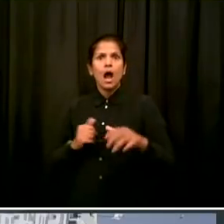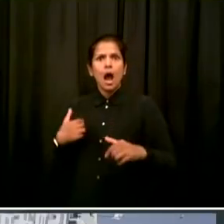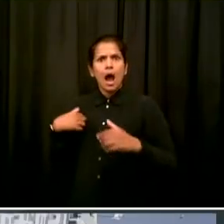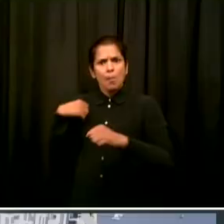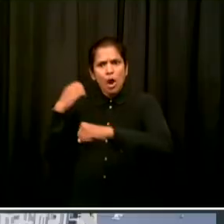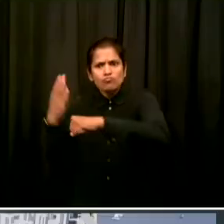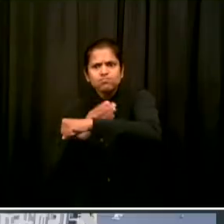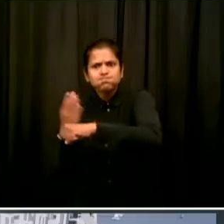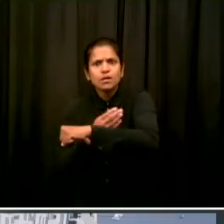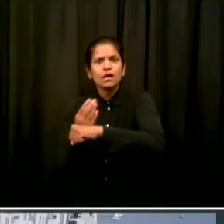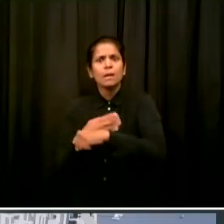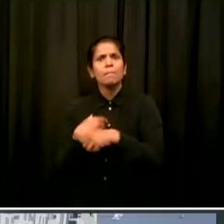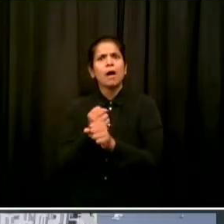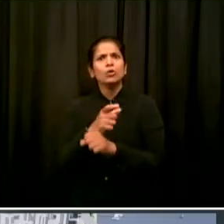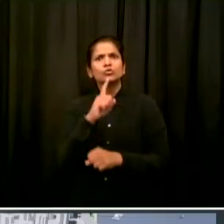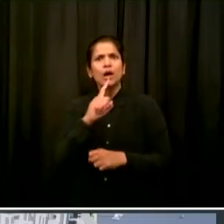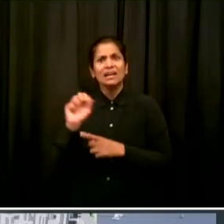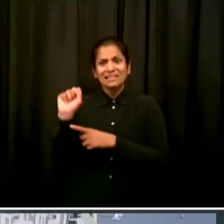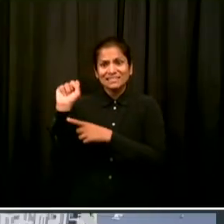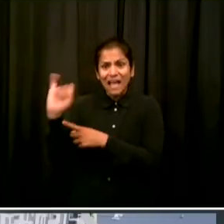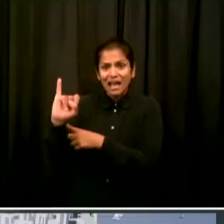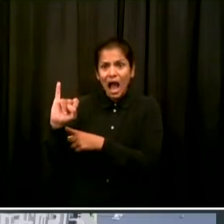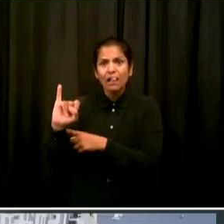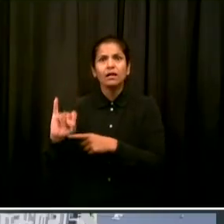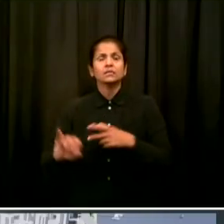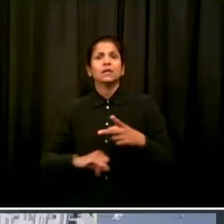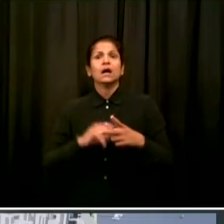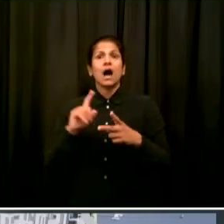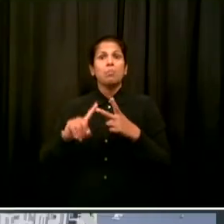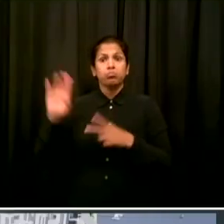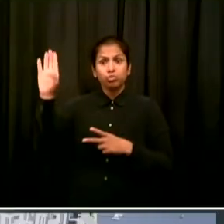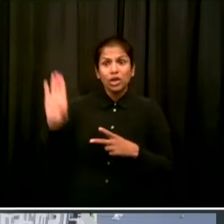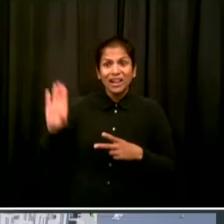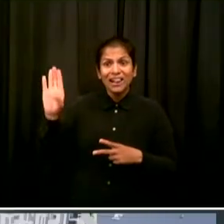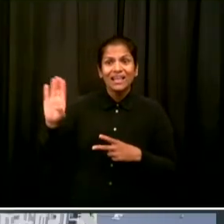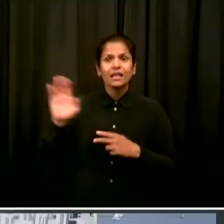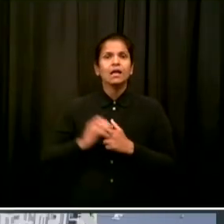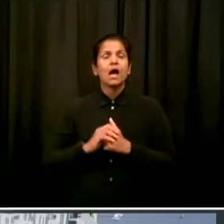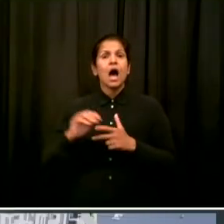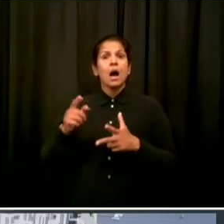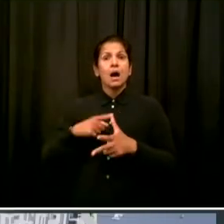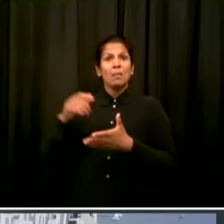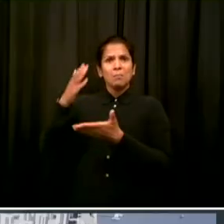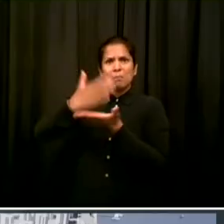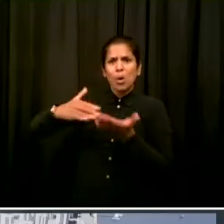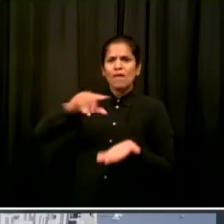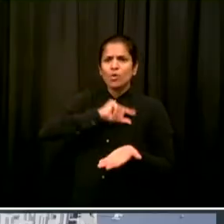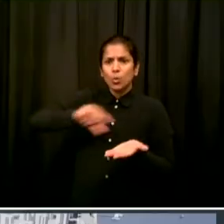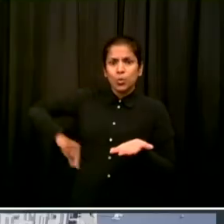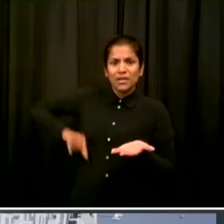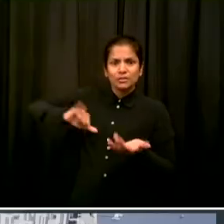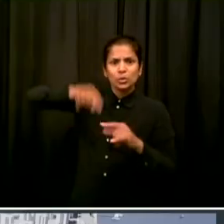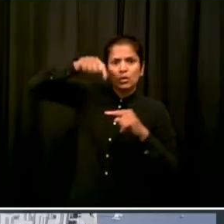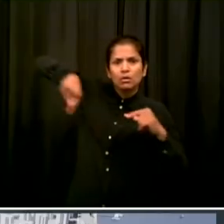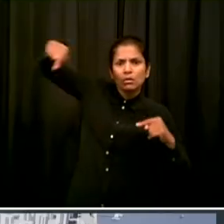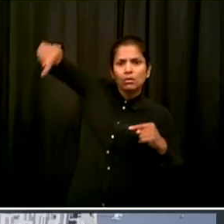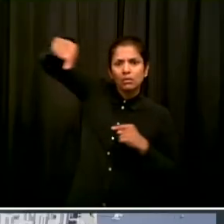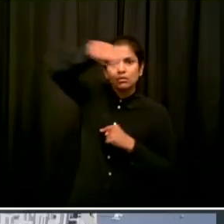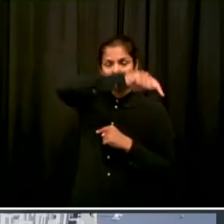PENINSULA AND COMPLETED SEVERAL OTHER PROJECTS. AND WE ARE